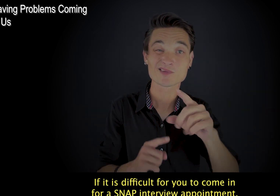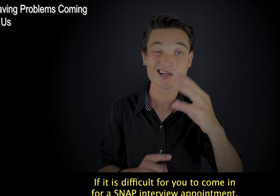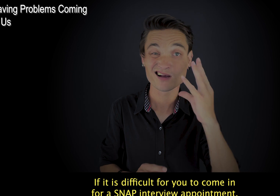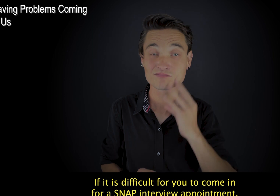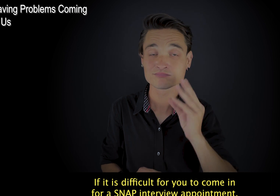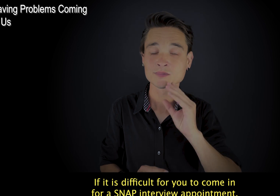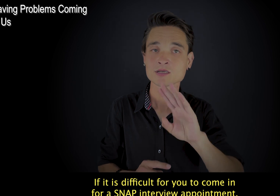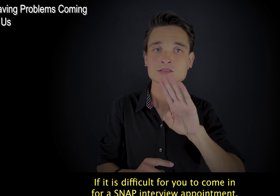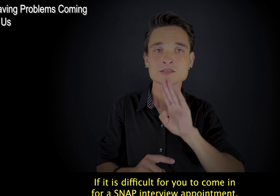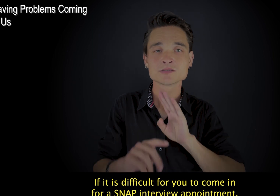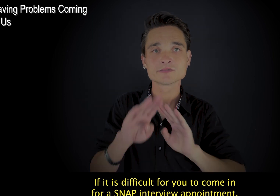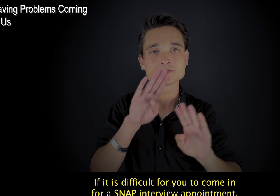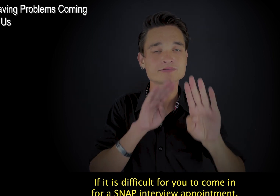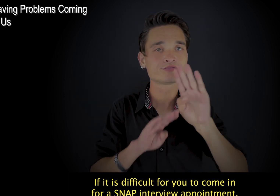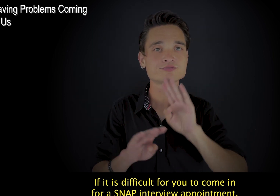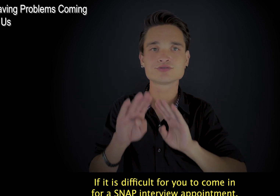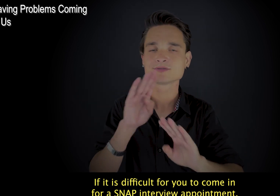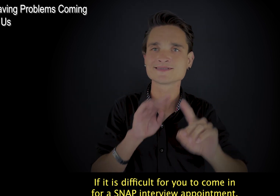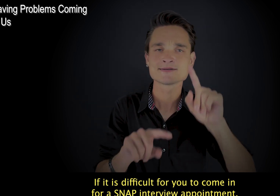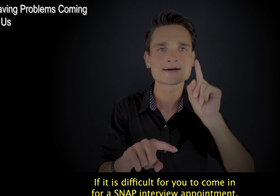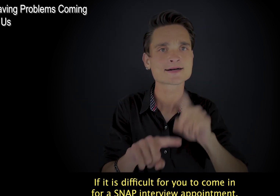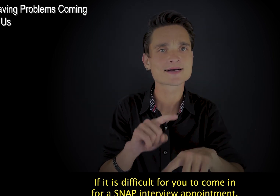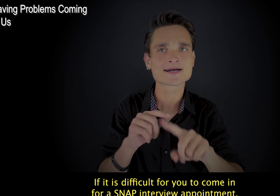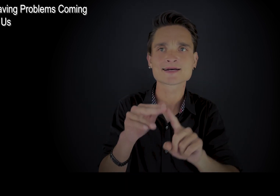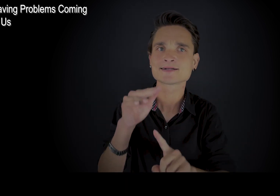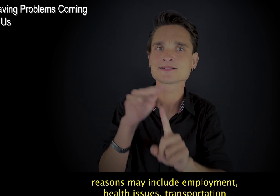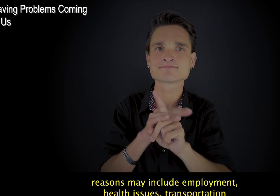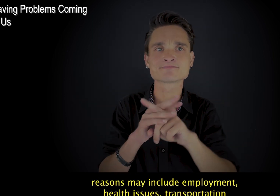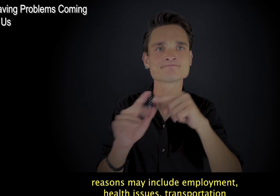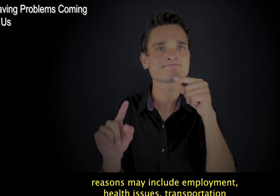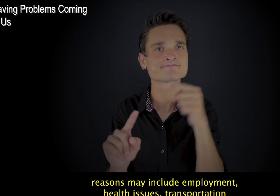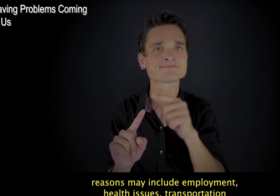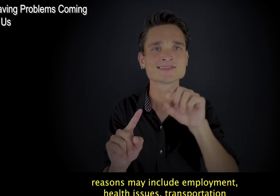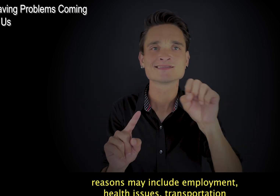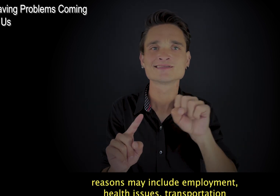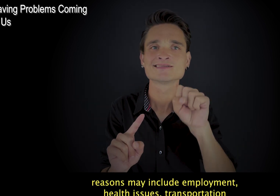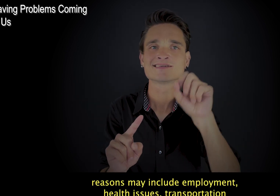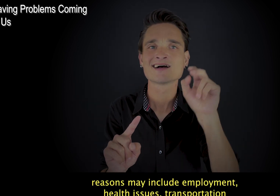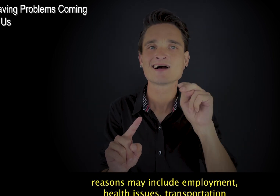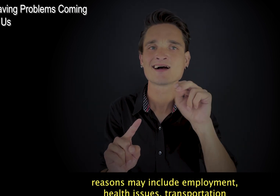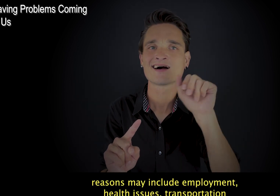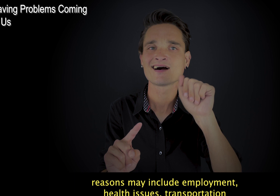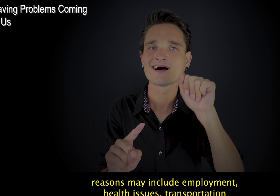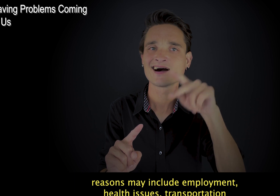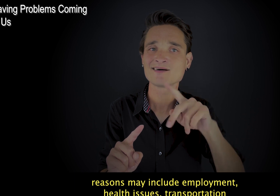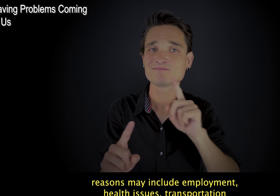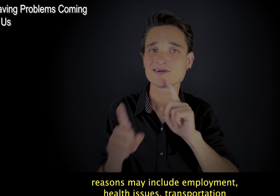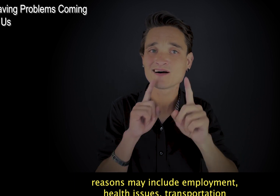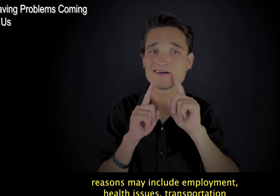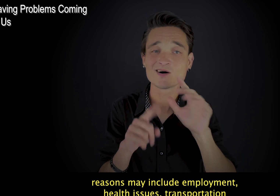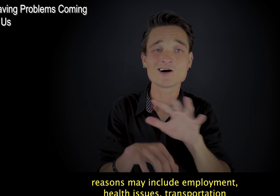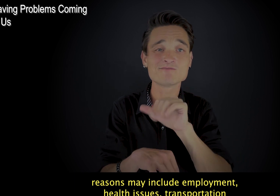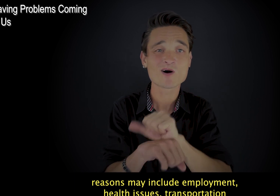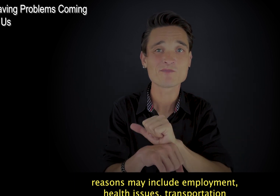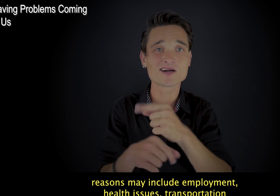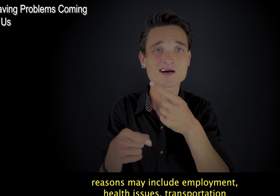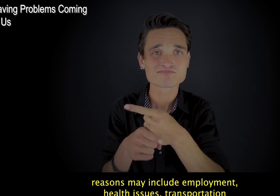If it is difficult for you to come in for a SNAP interview appointment, reasons may include employment, health issues, transportation